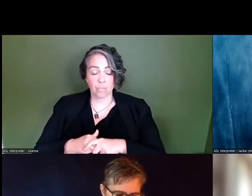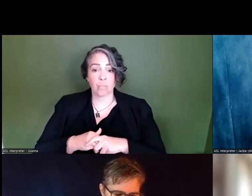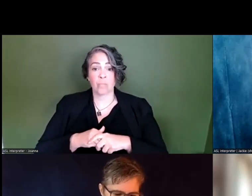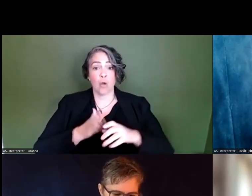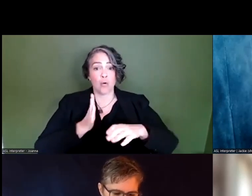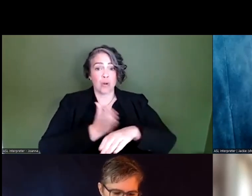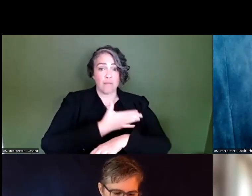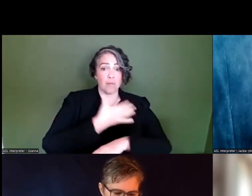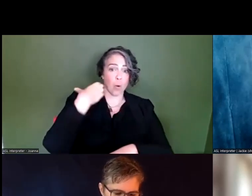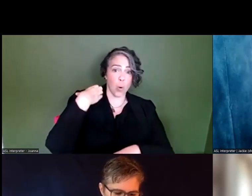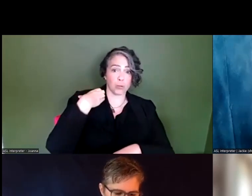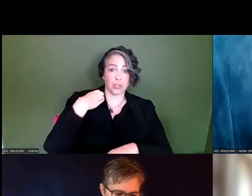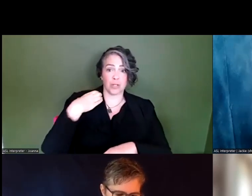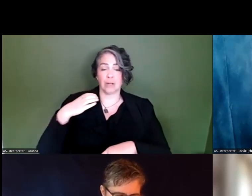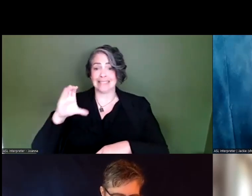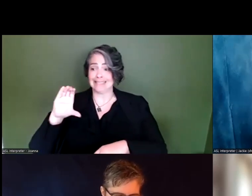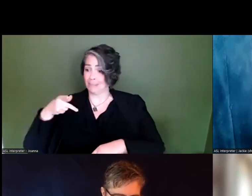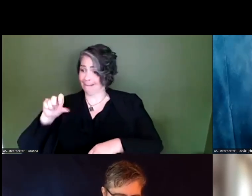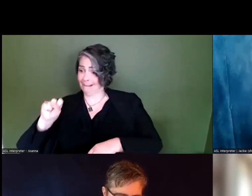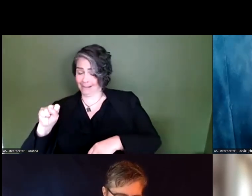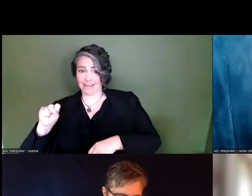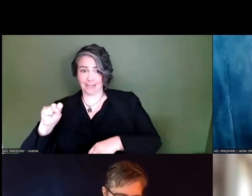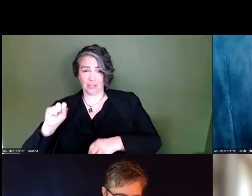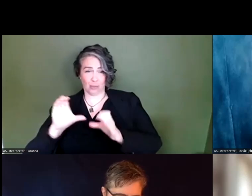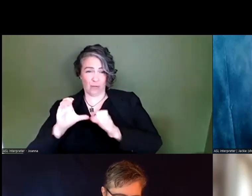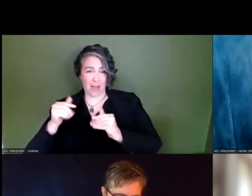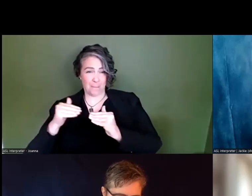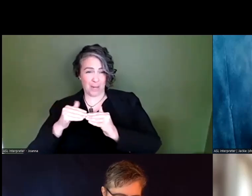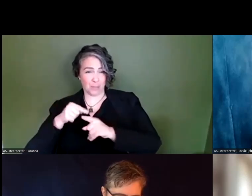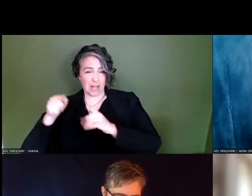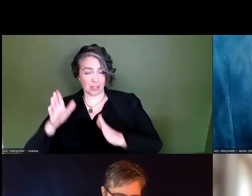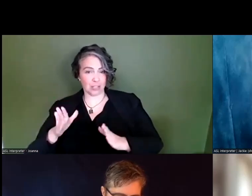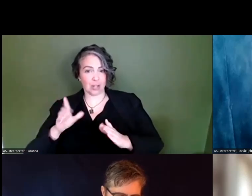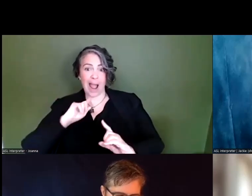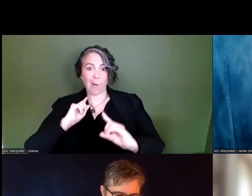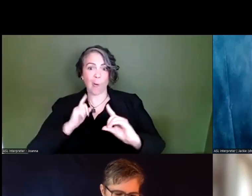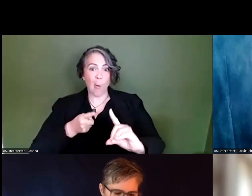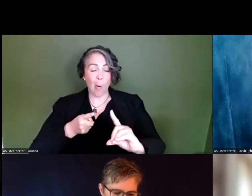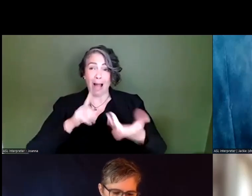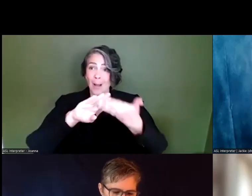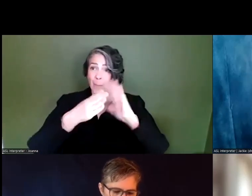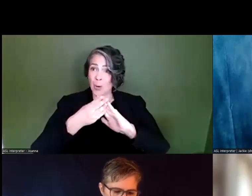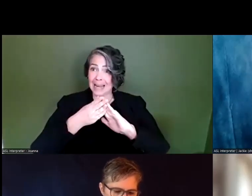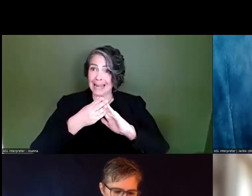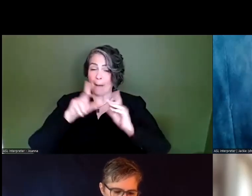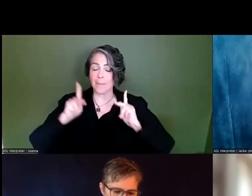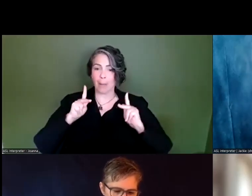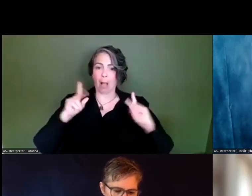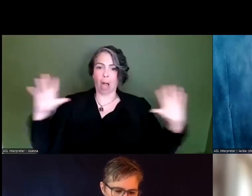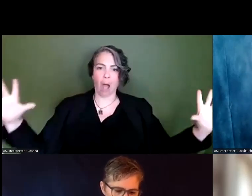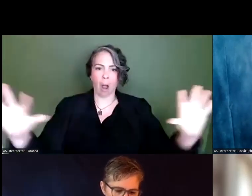Peer Specialists want to help connect people with resources in the community also which is